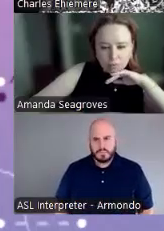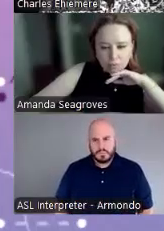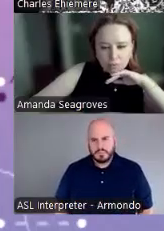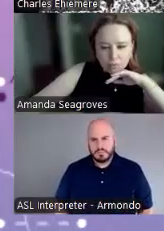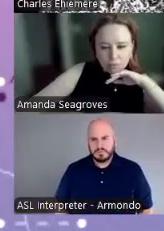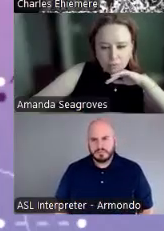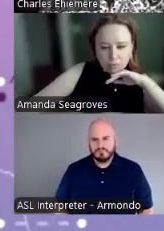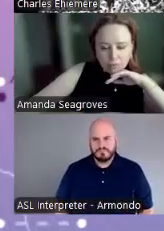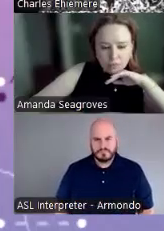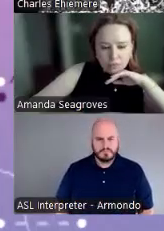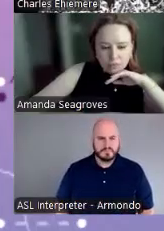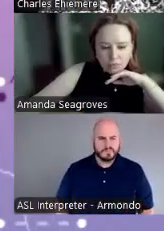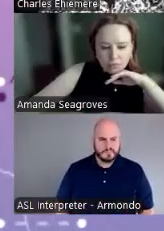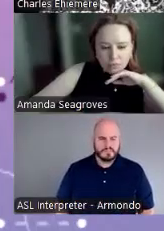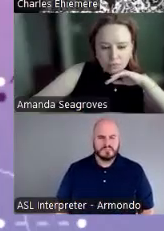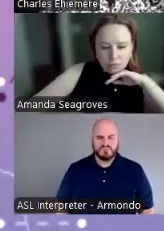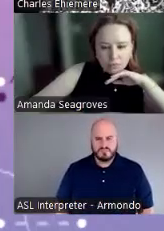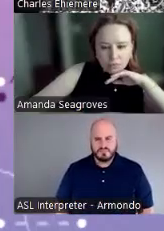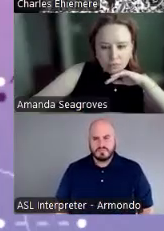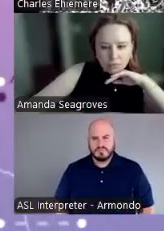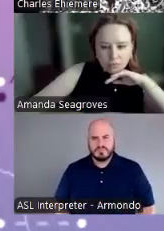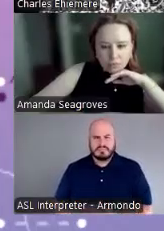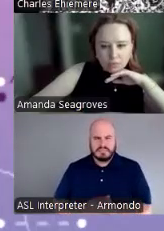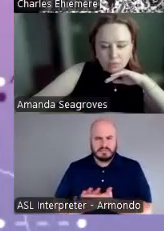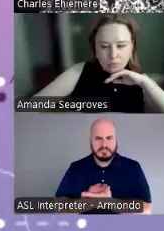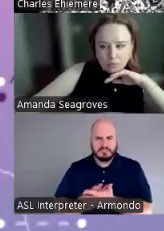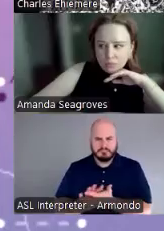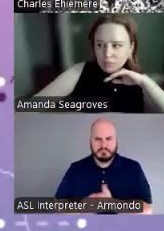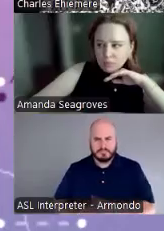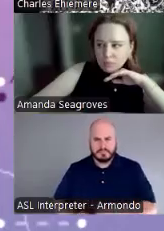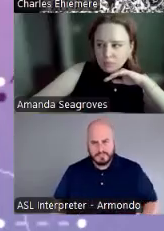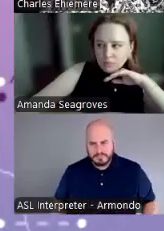a wrong message is sent, it goes like a wildfire